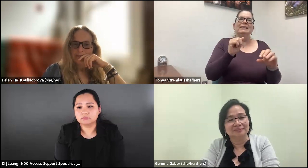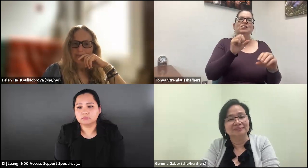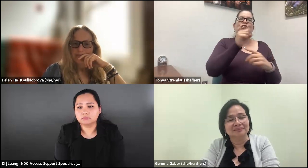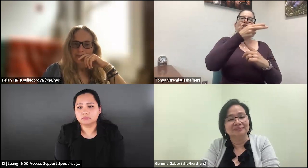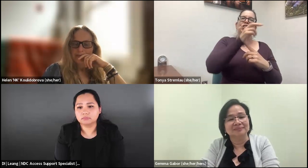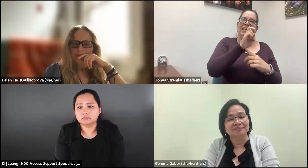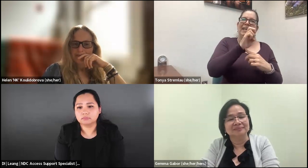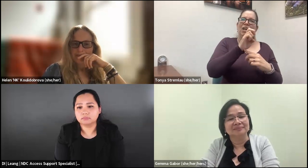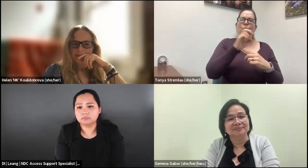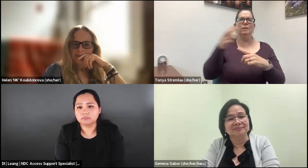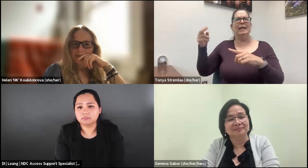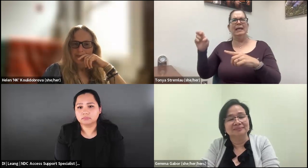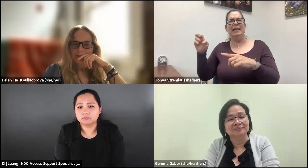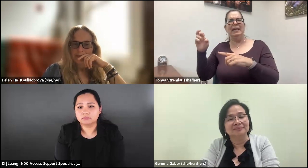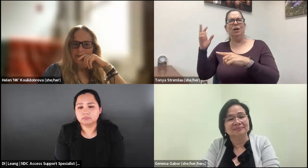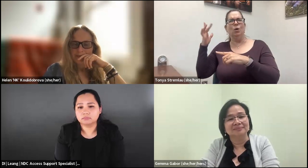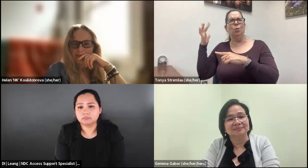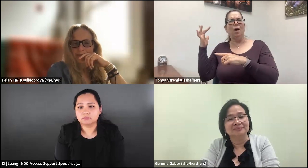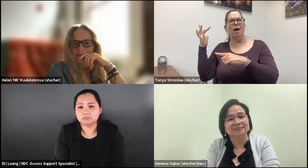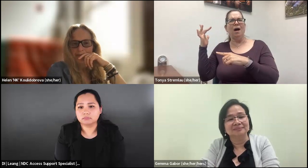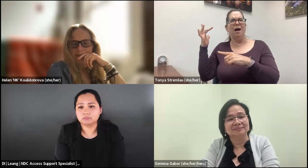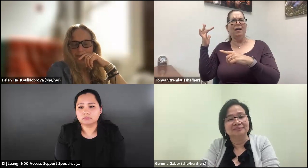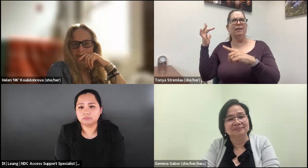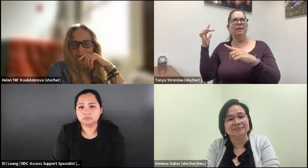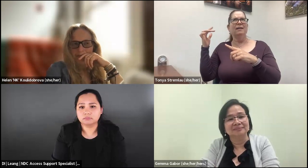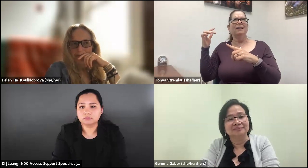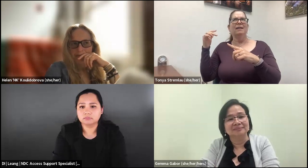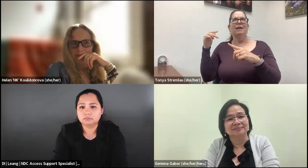Another issue we see are pronouns, she or he